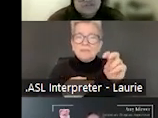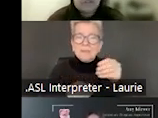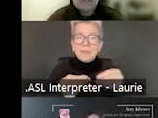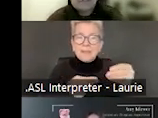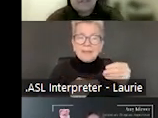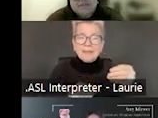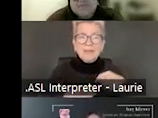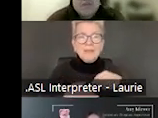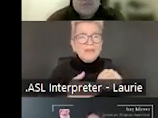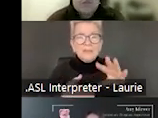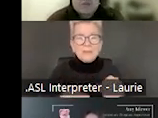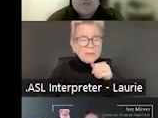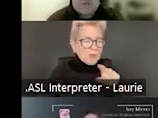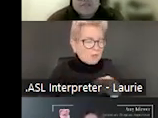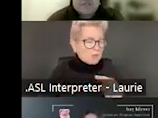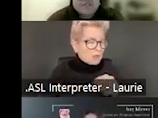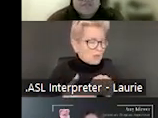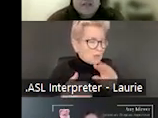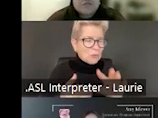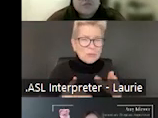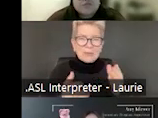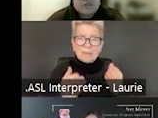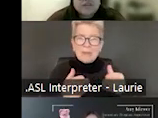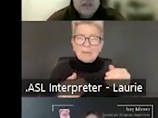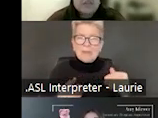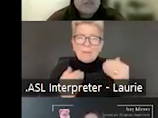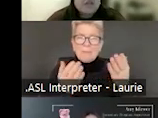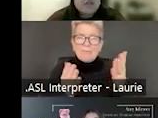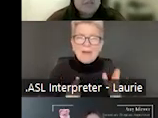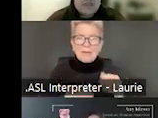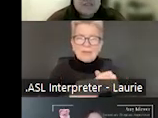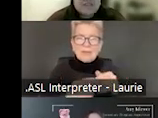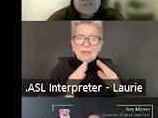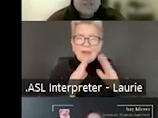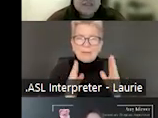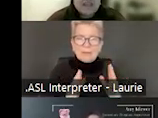students - they may also be providers in their household and there are implications